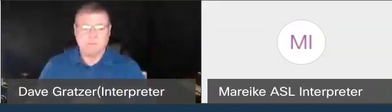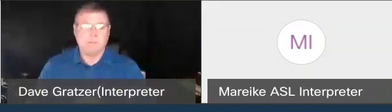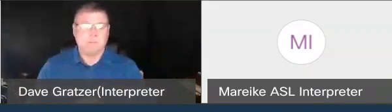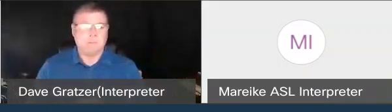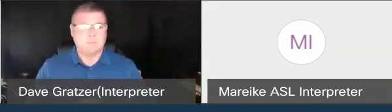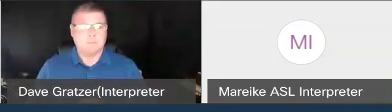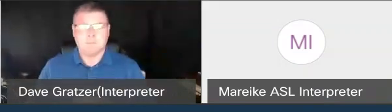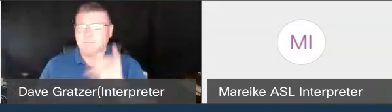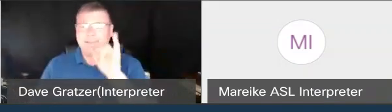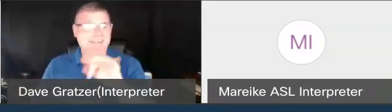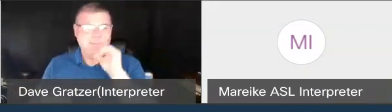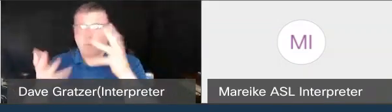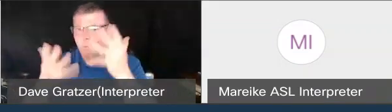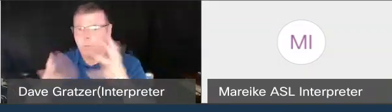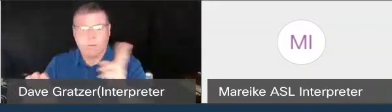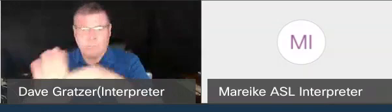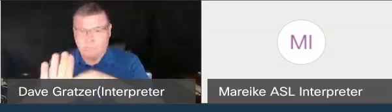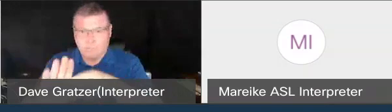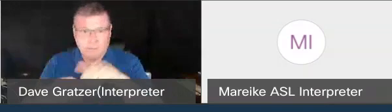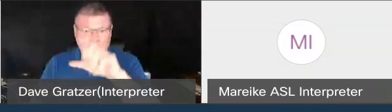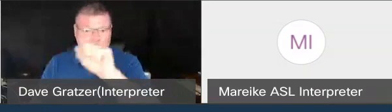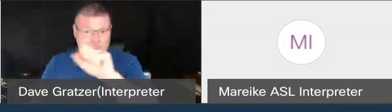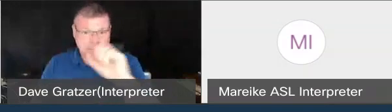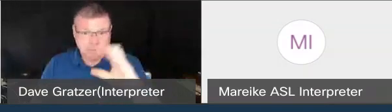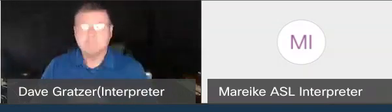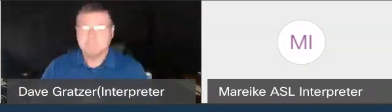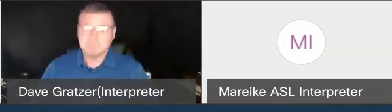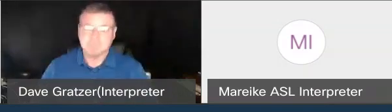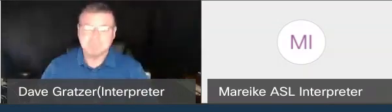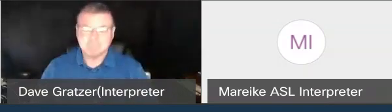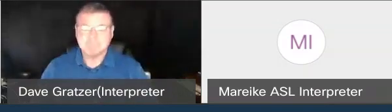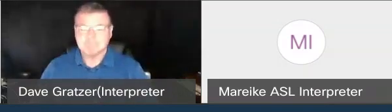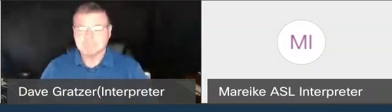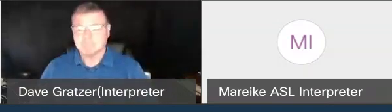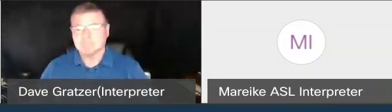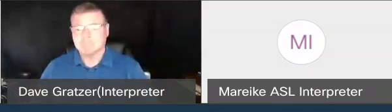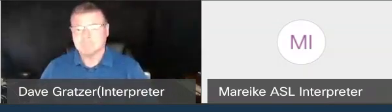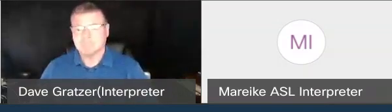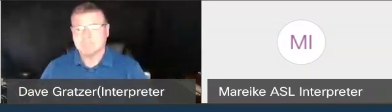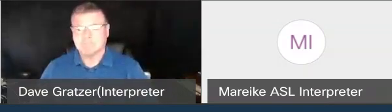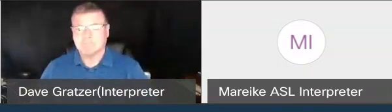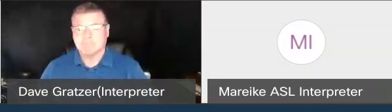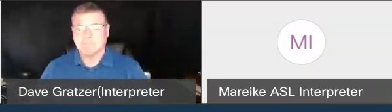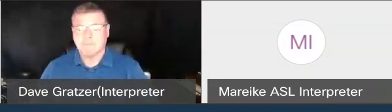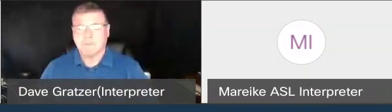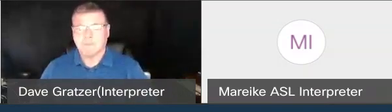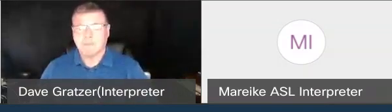if they don't wanna participate in the program? Mansur: Yeah. So, um, uh, you know, as far as Billings is concerned,